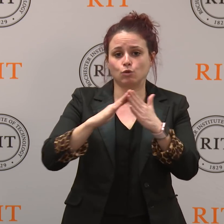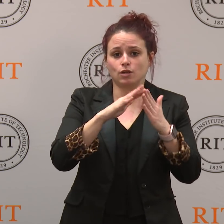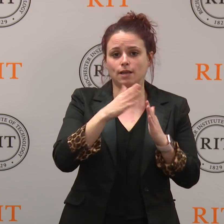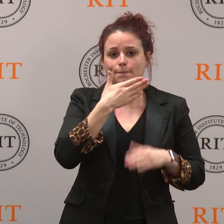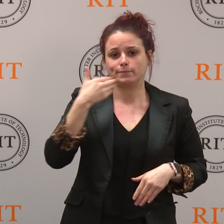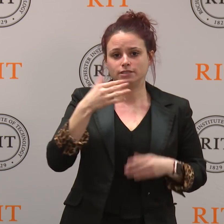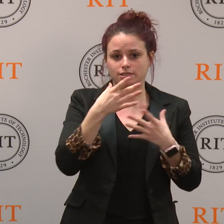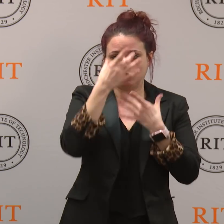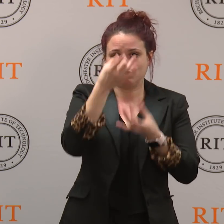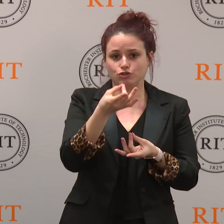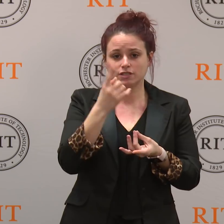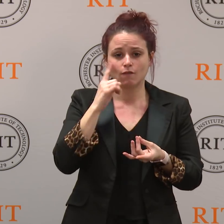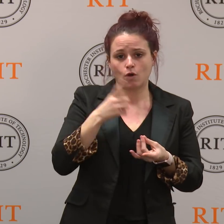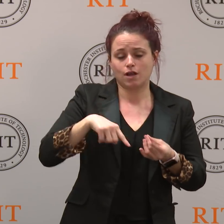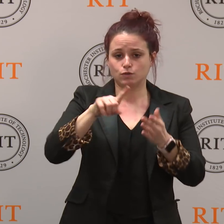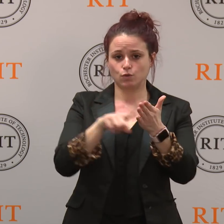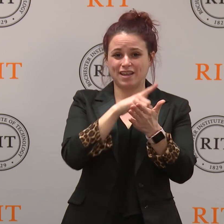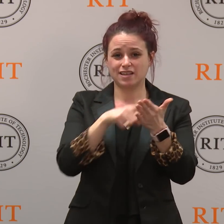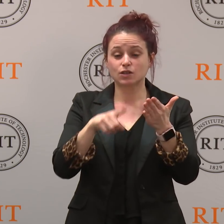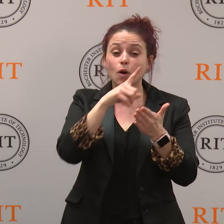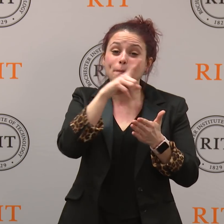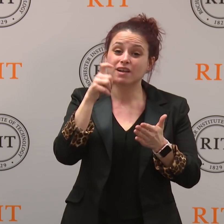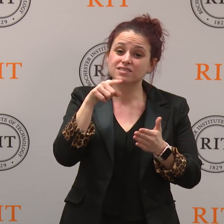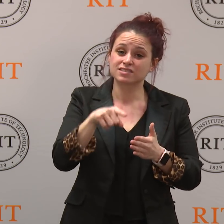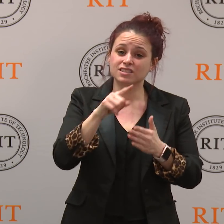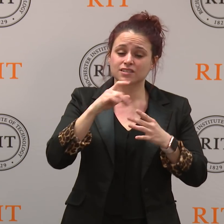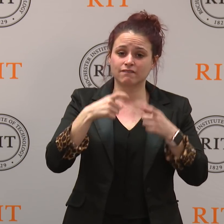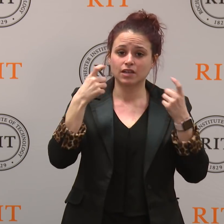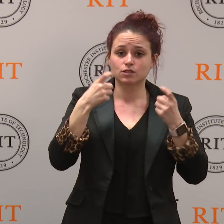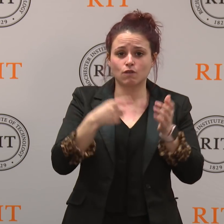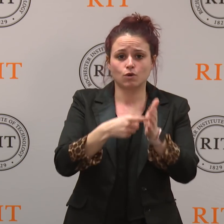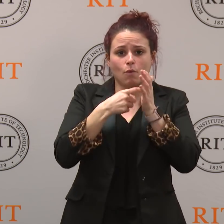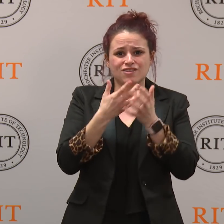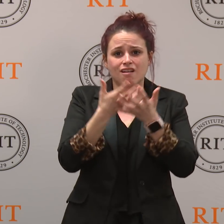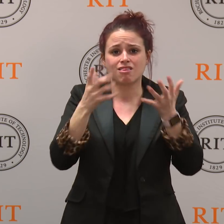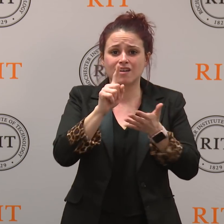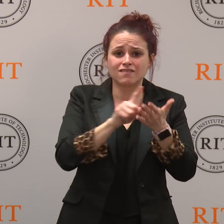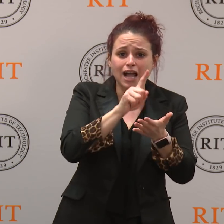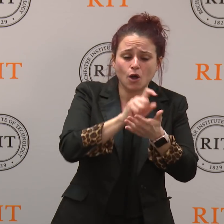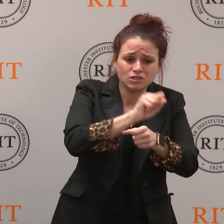as this festival requires hours of student collaboration to create exhibits and draws